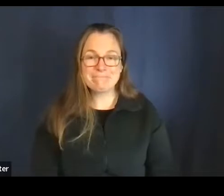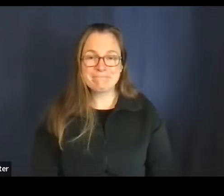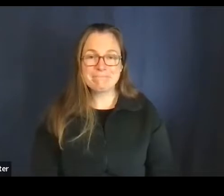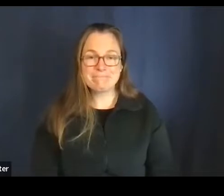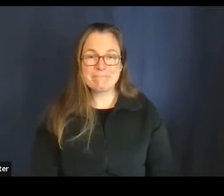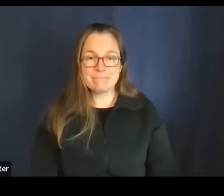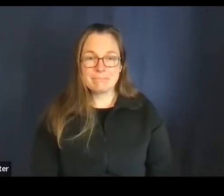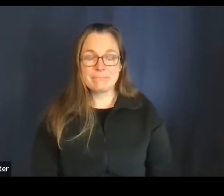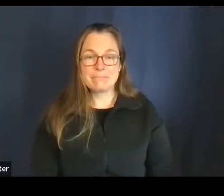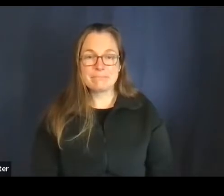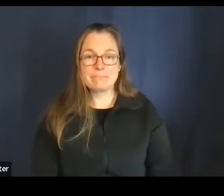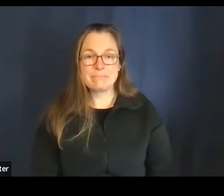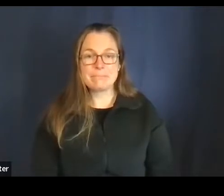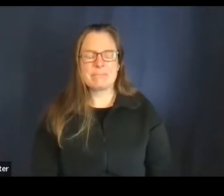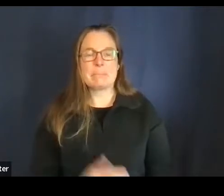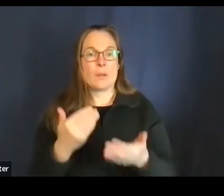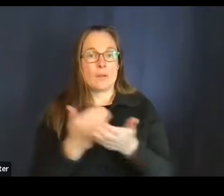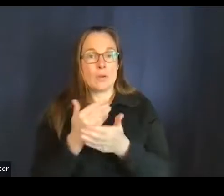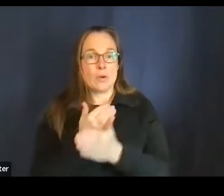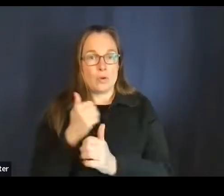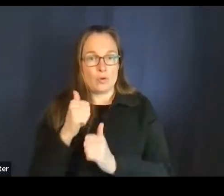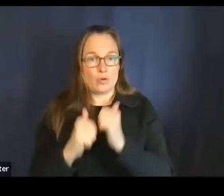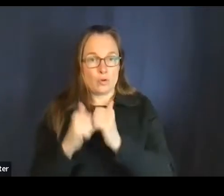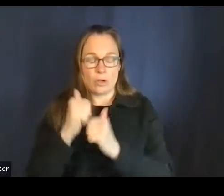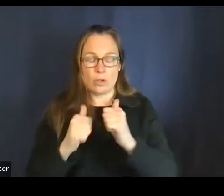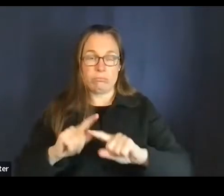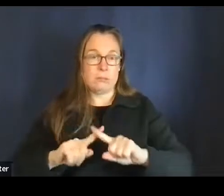The the new structure is really a different kind of structure